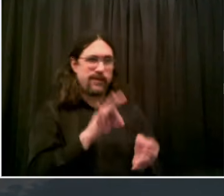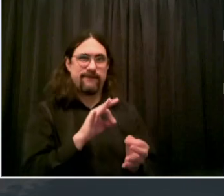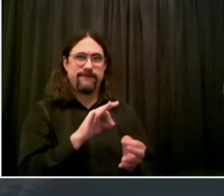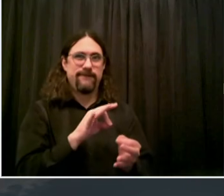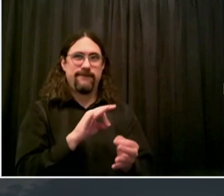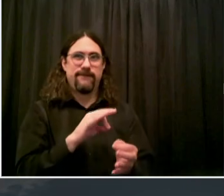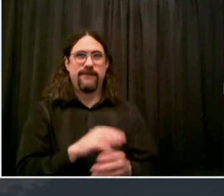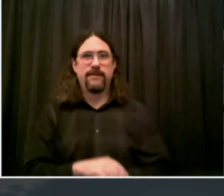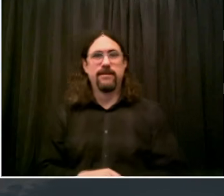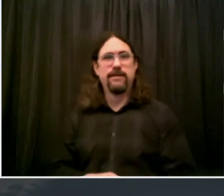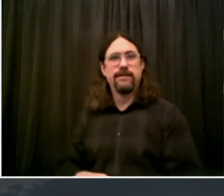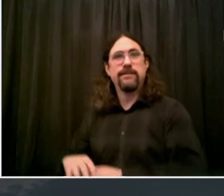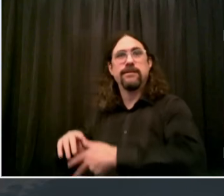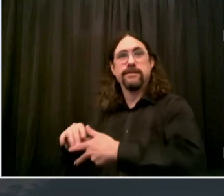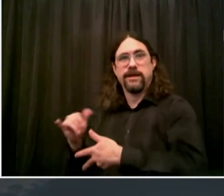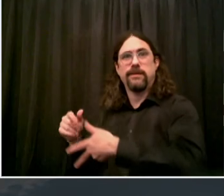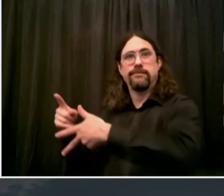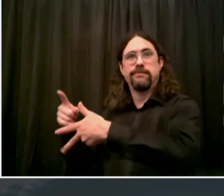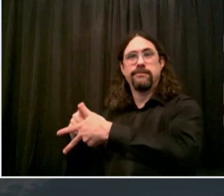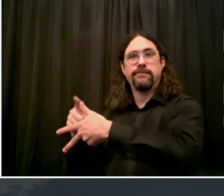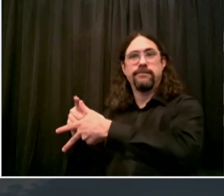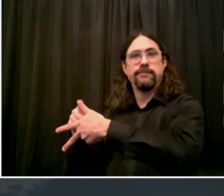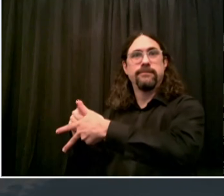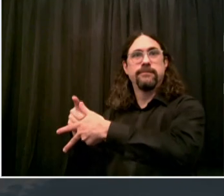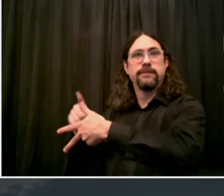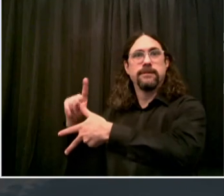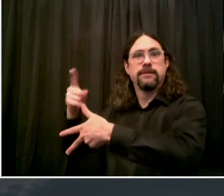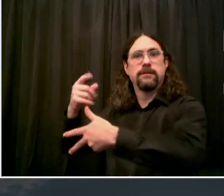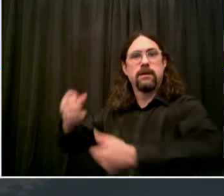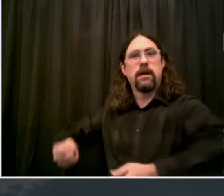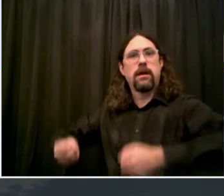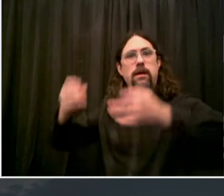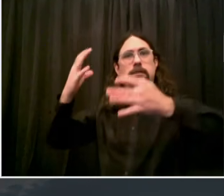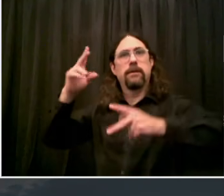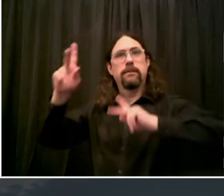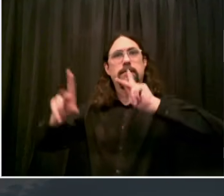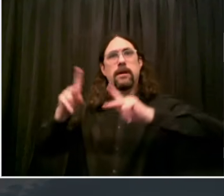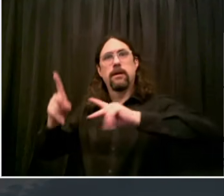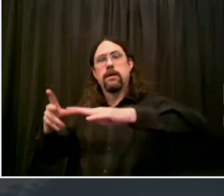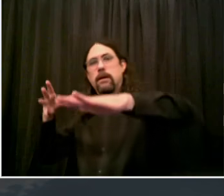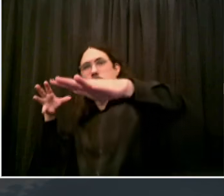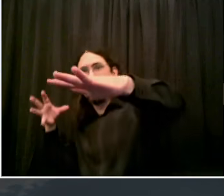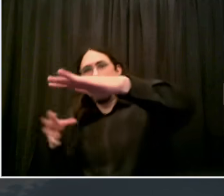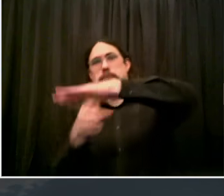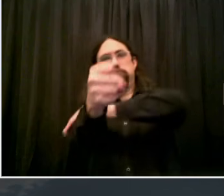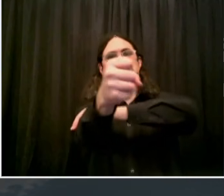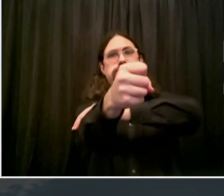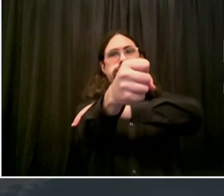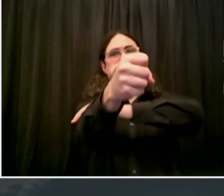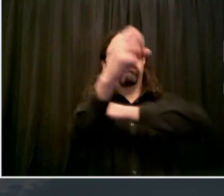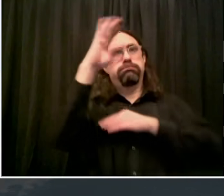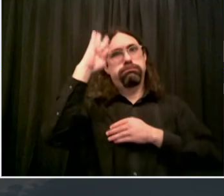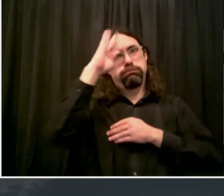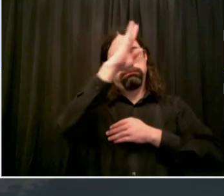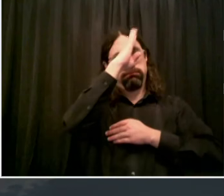PERFECT DAY. TWO INDICATORS DOWN, ONE UNCHANGED. NUMBER OF PEOPLE